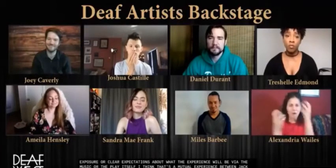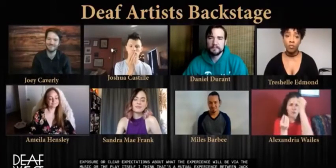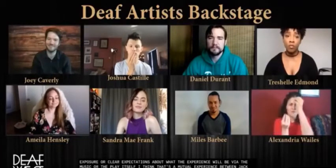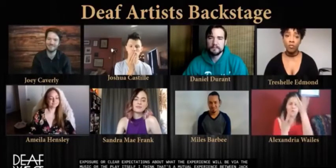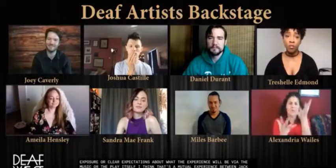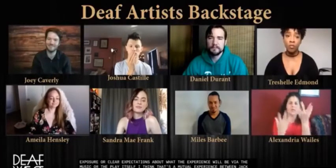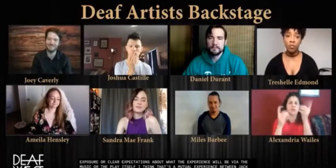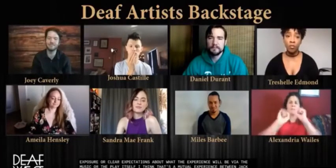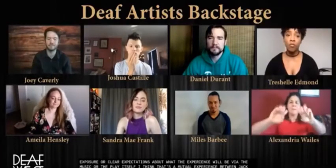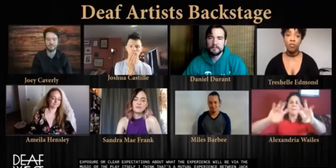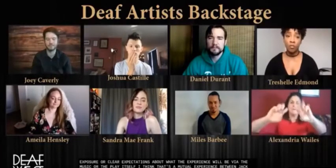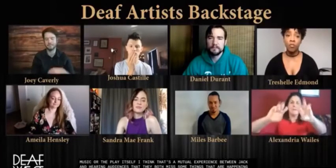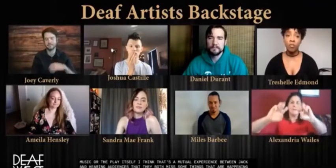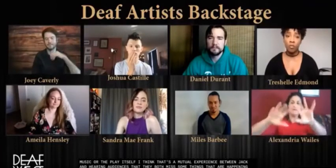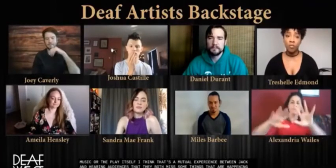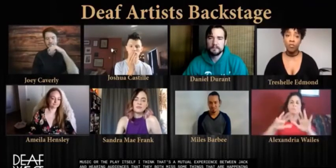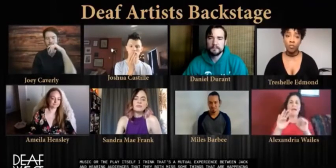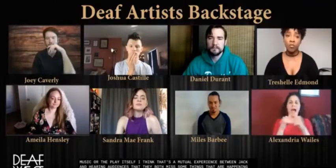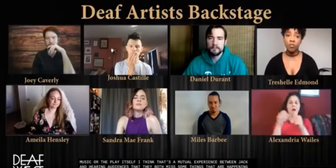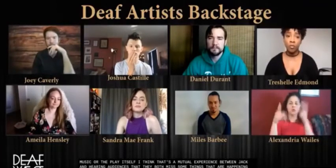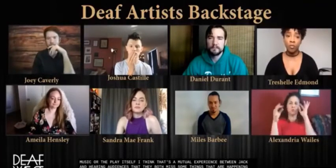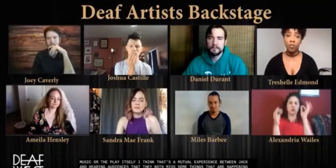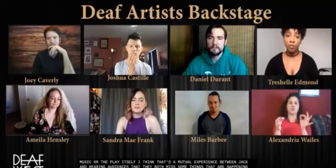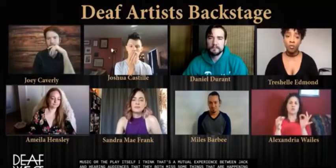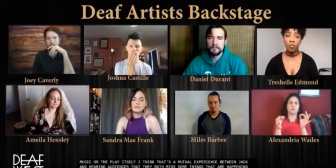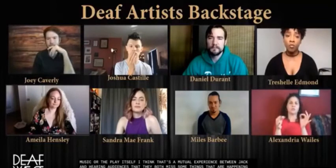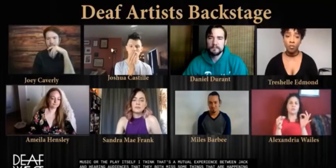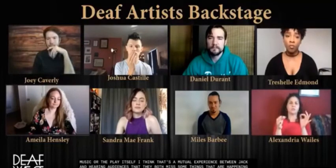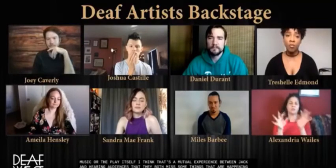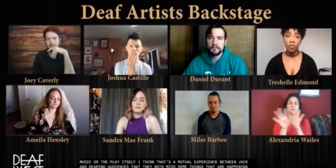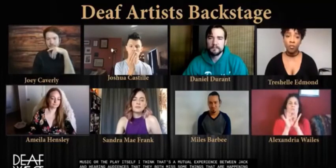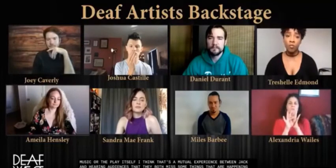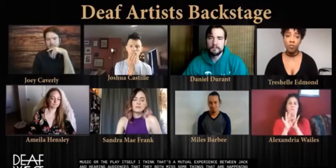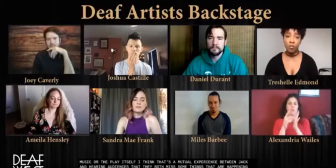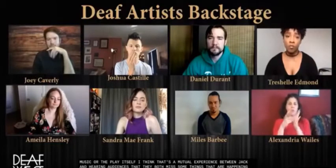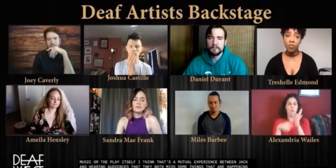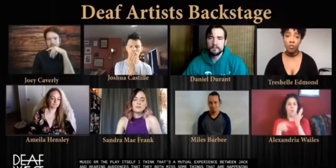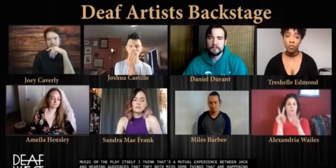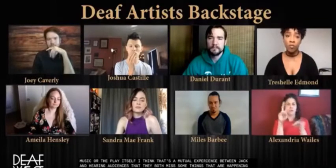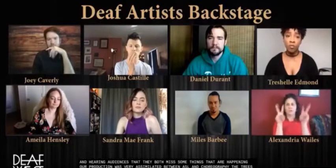been done before so, there's a lot of information when you go to a show that's thrown at you